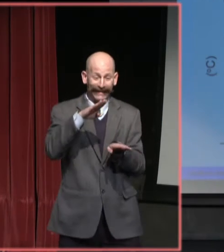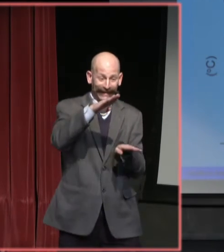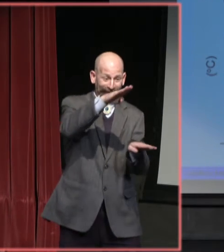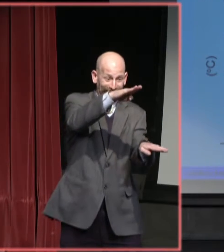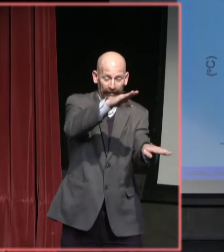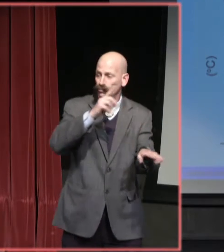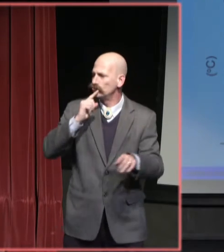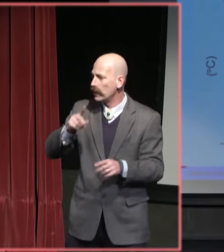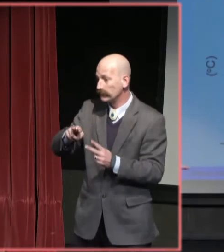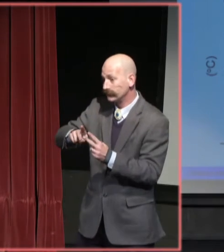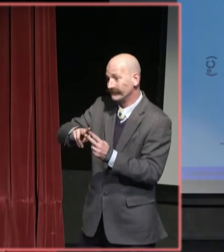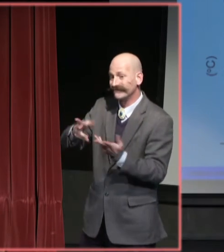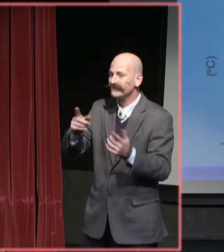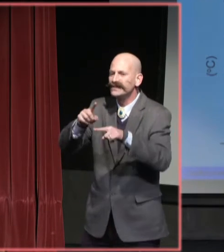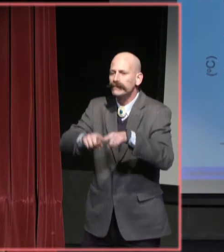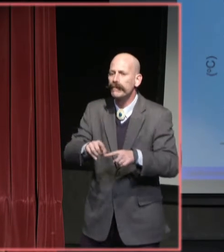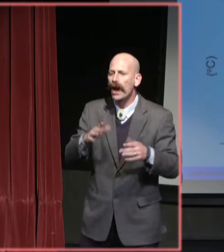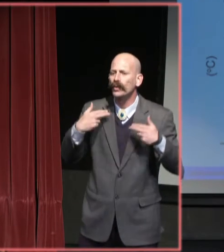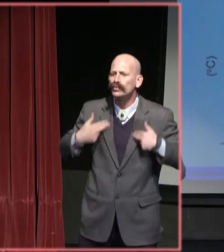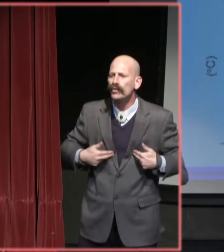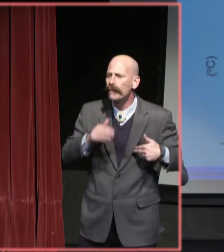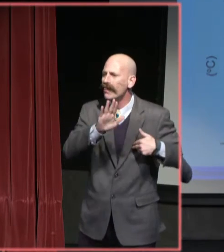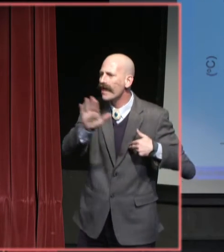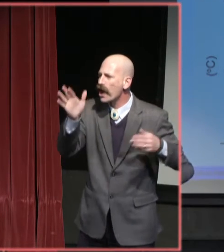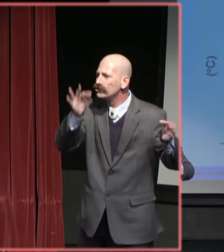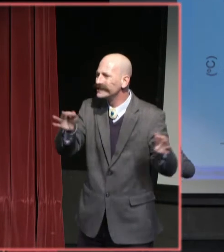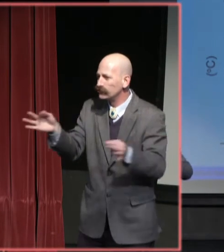on a human decision, but where you are in the range